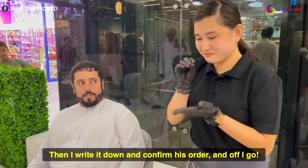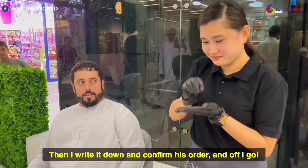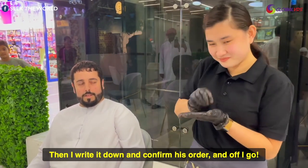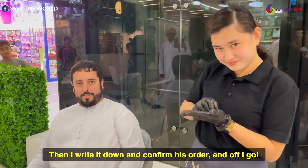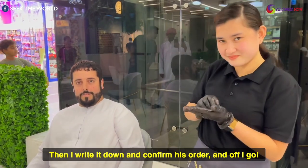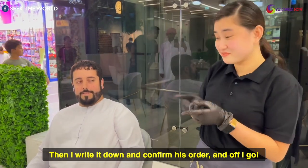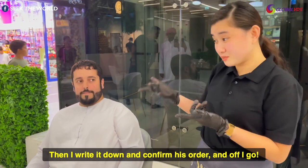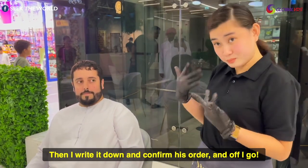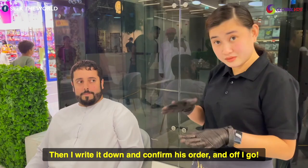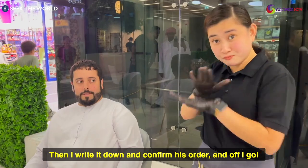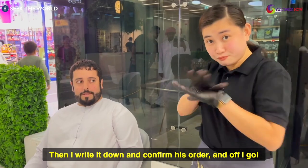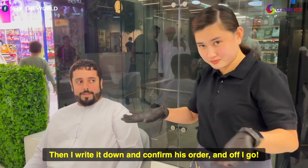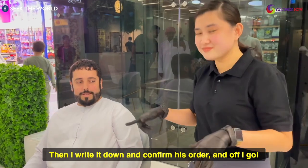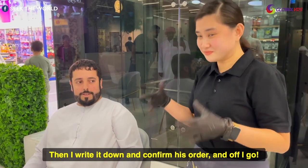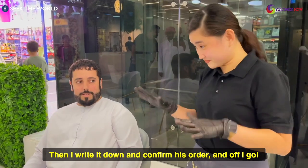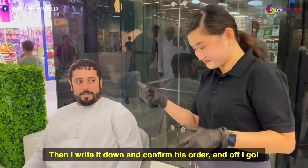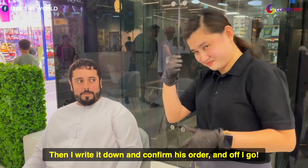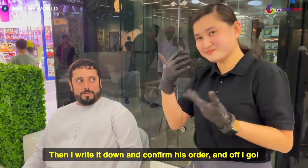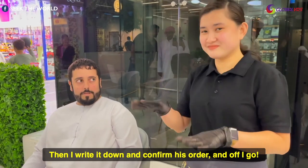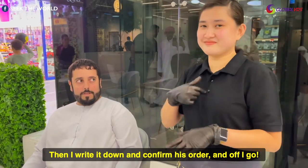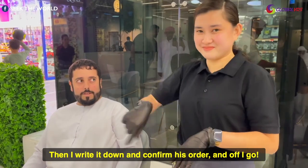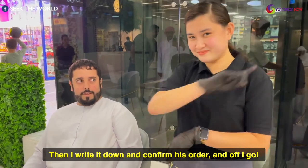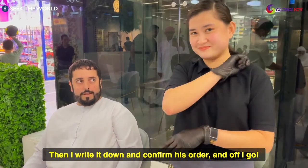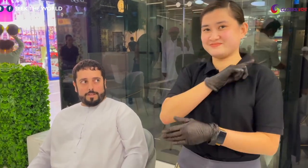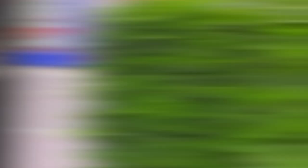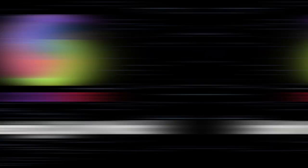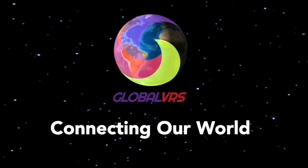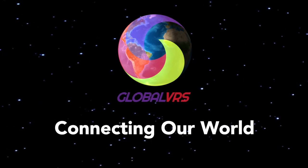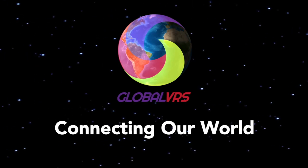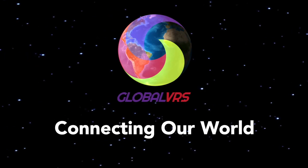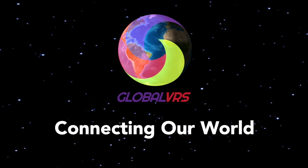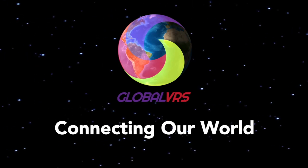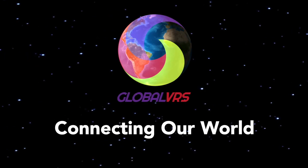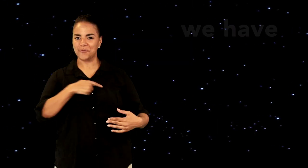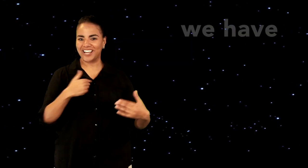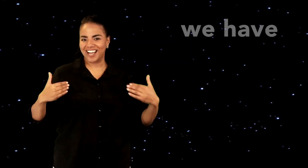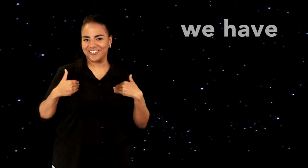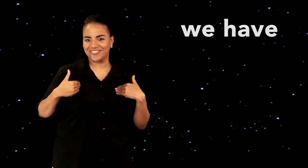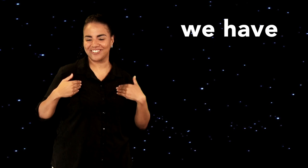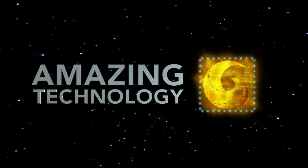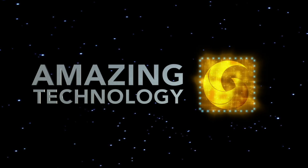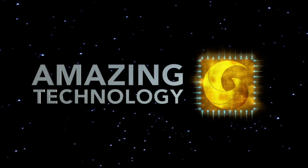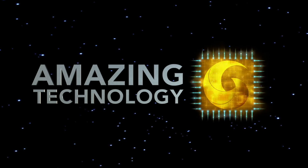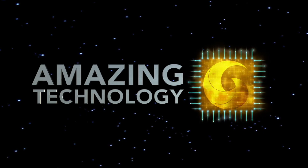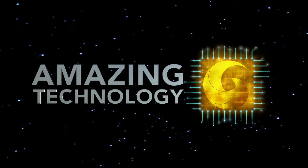Then I write it down and confirm his order, and off I go! Some of our hearing customers do sign now.